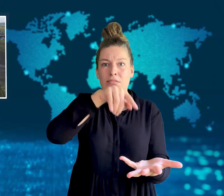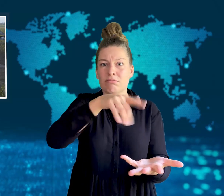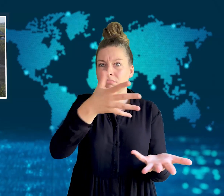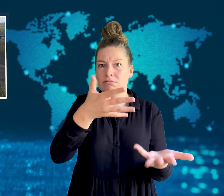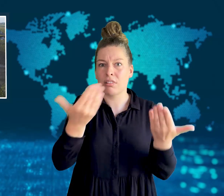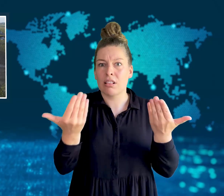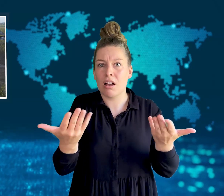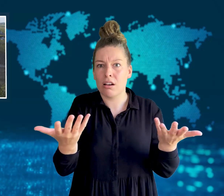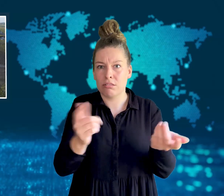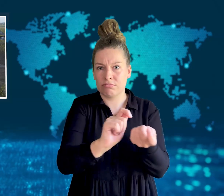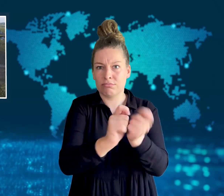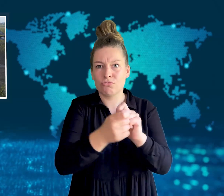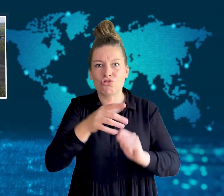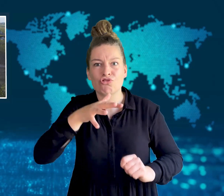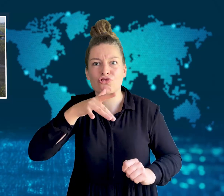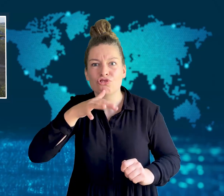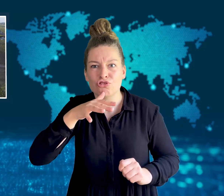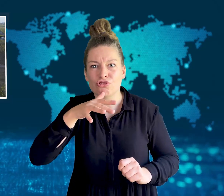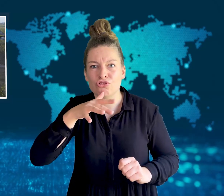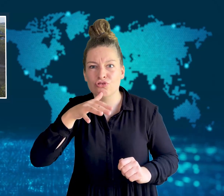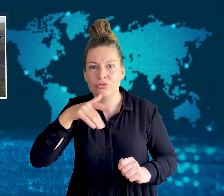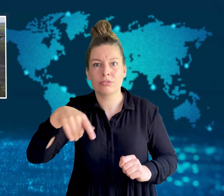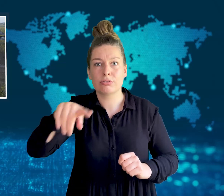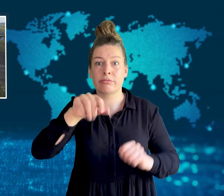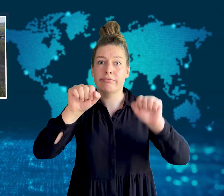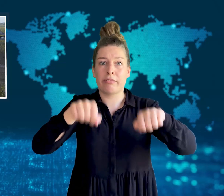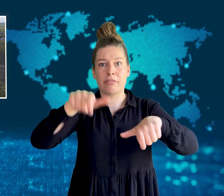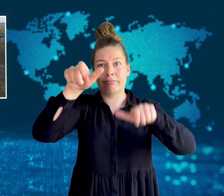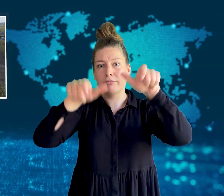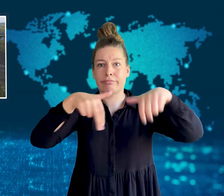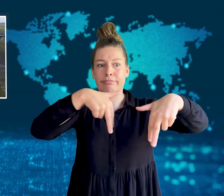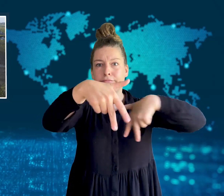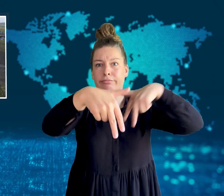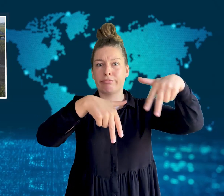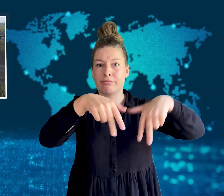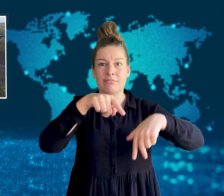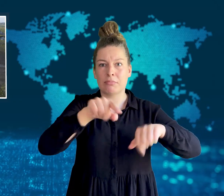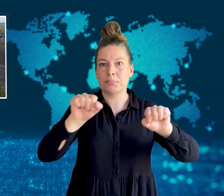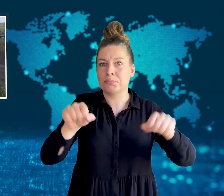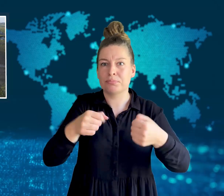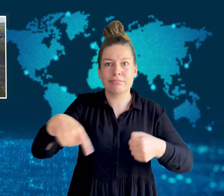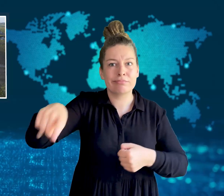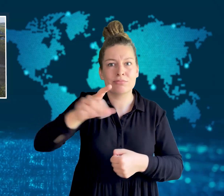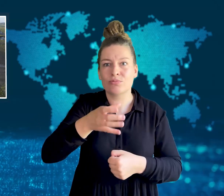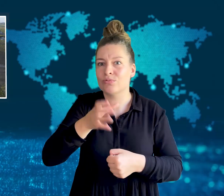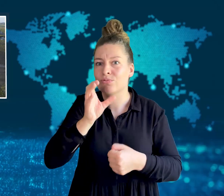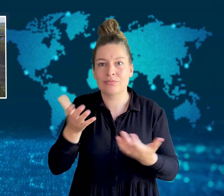a muddy field you can walk on.